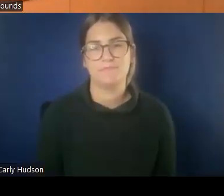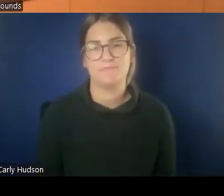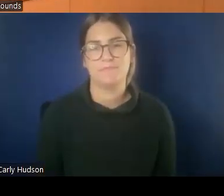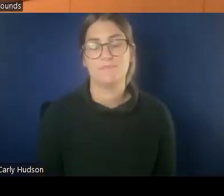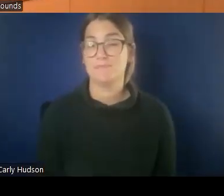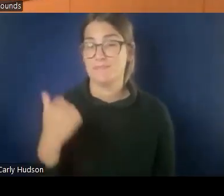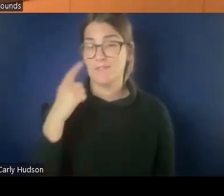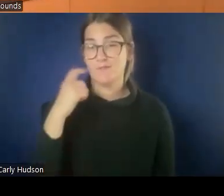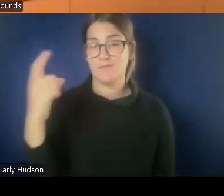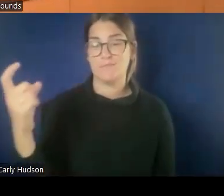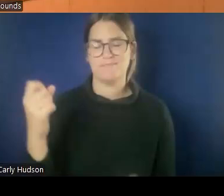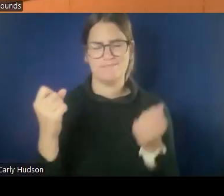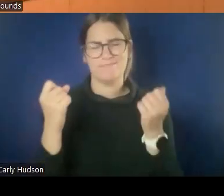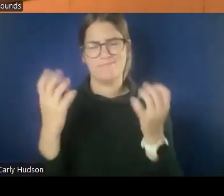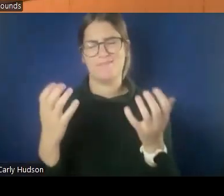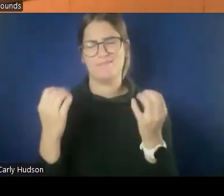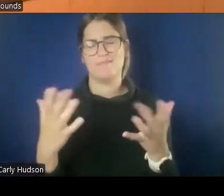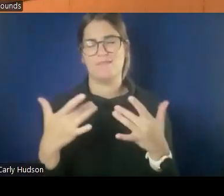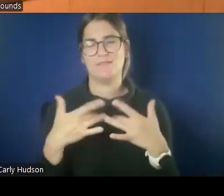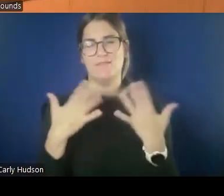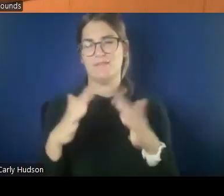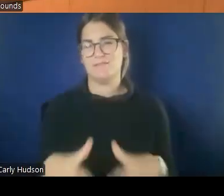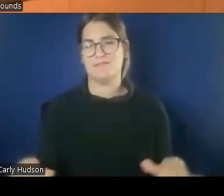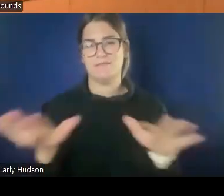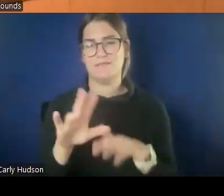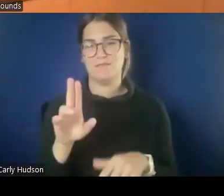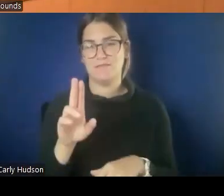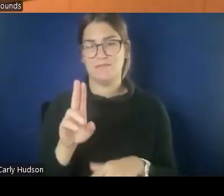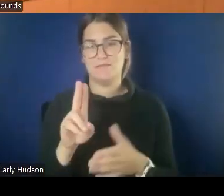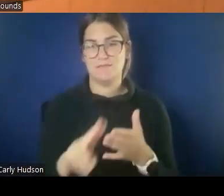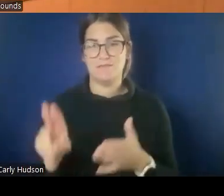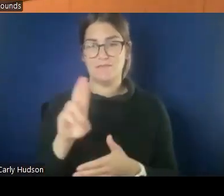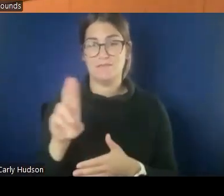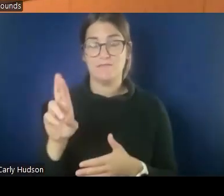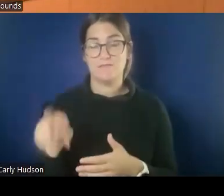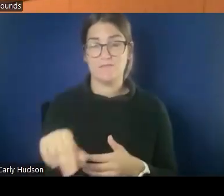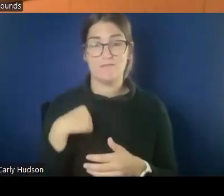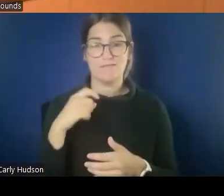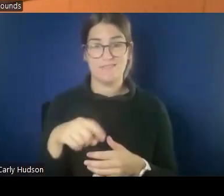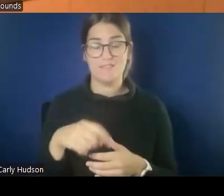of events um all throughout the university that needs to be catered and so to be able to um kind